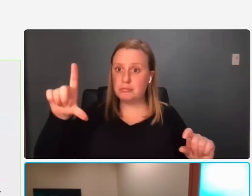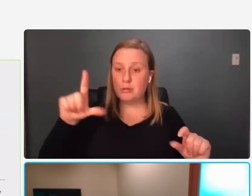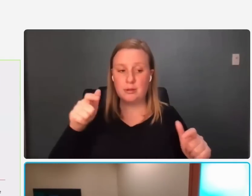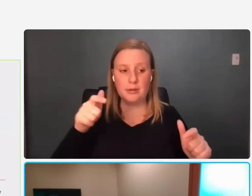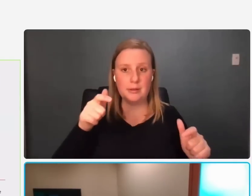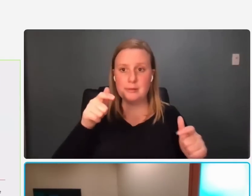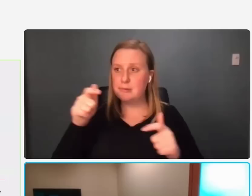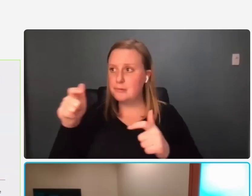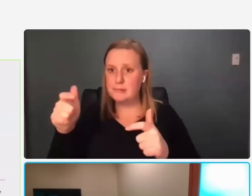for senior Australians.